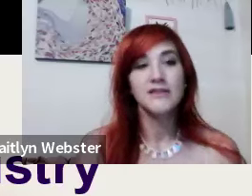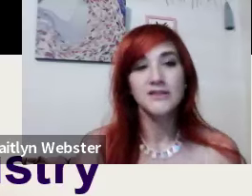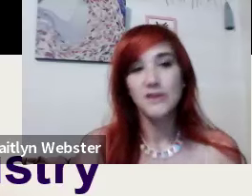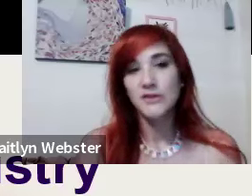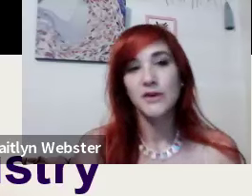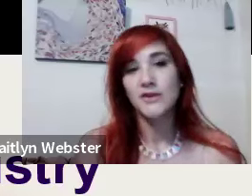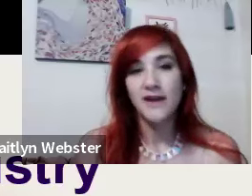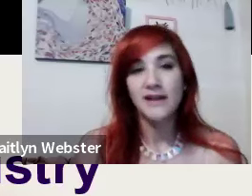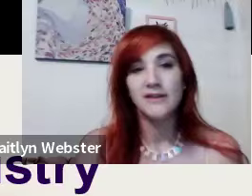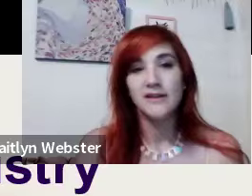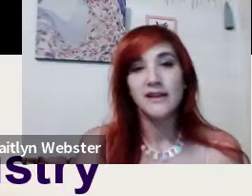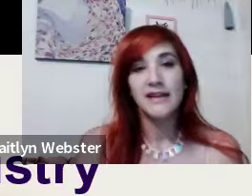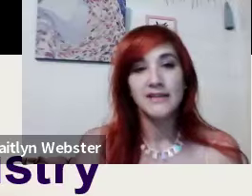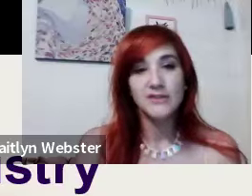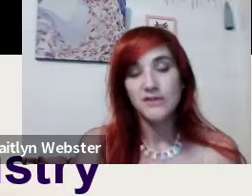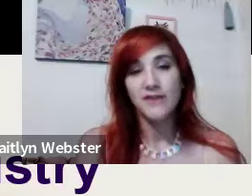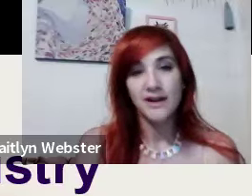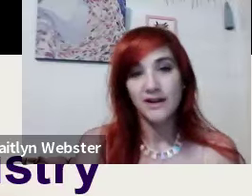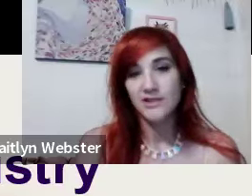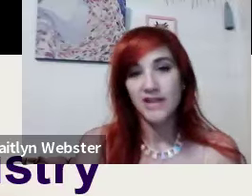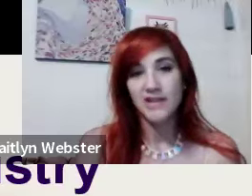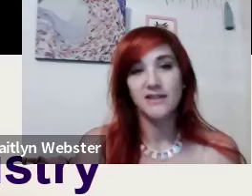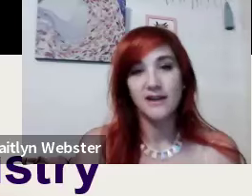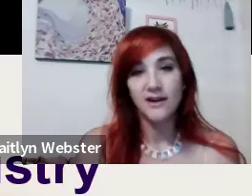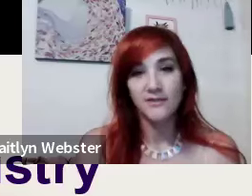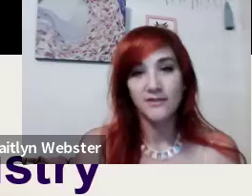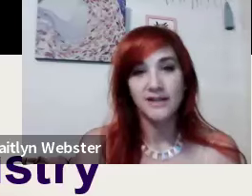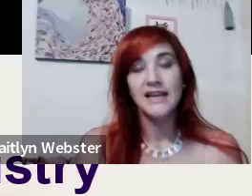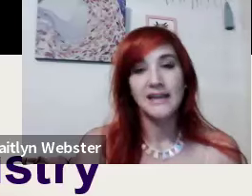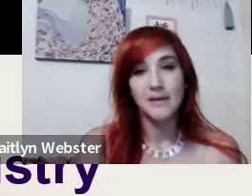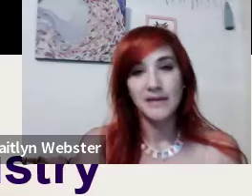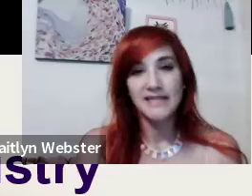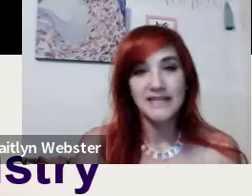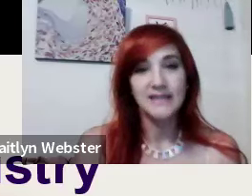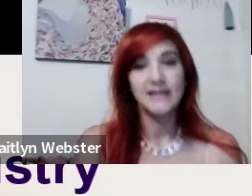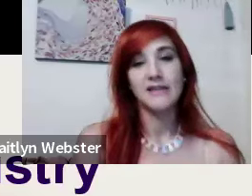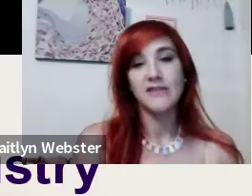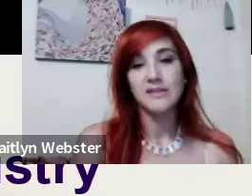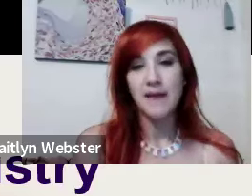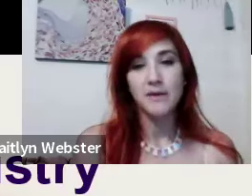this is also where you find institutes of higher education like Harvard and MIT and in this map